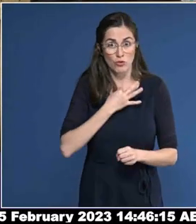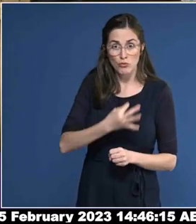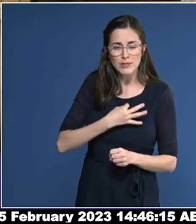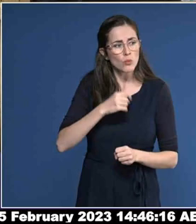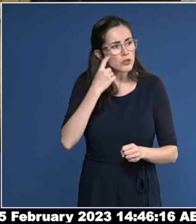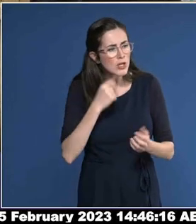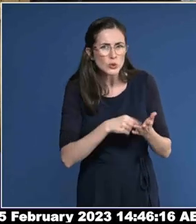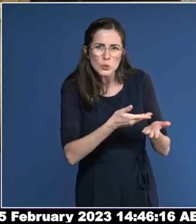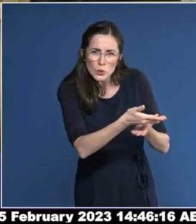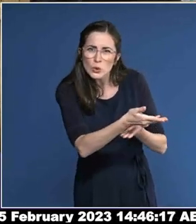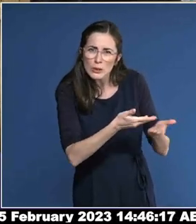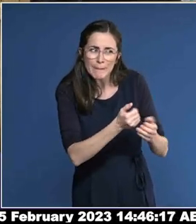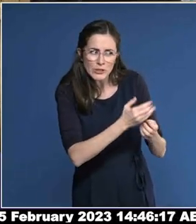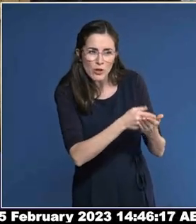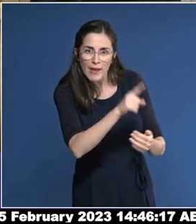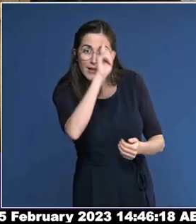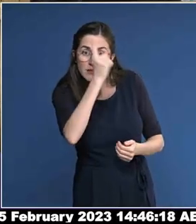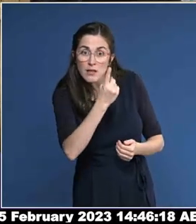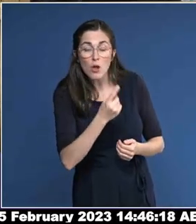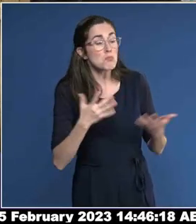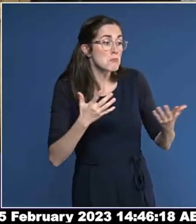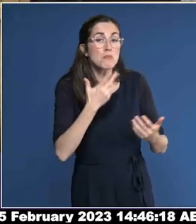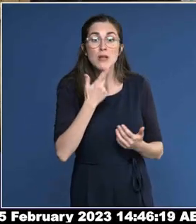a particular activity that does have a level of risk.